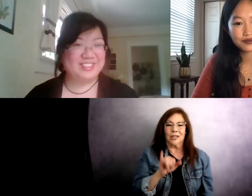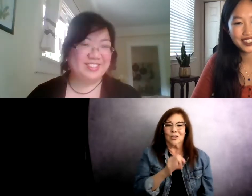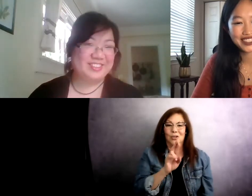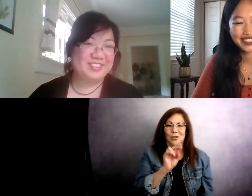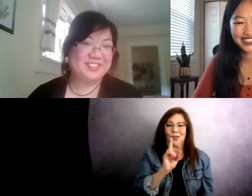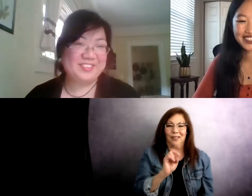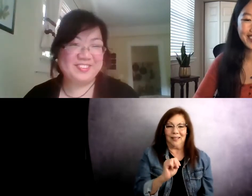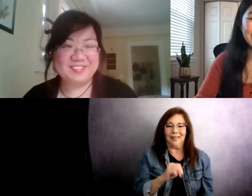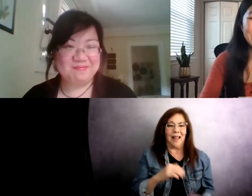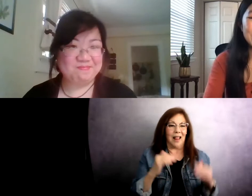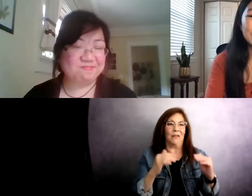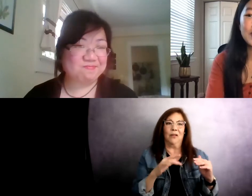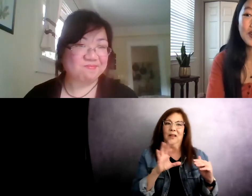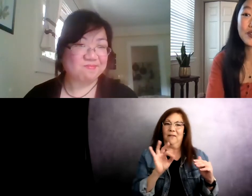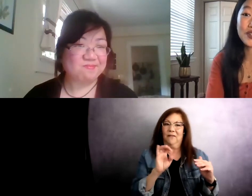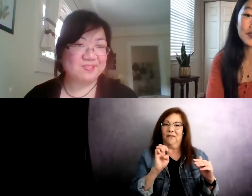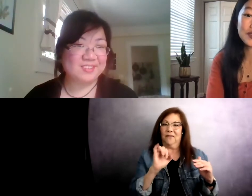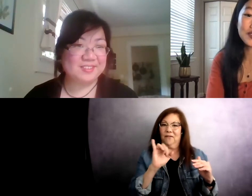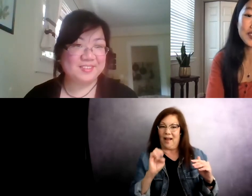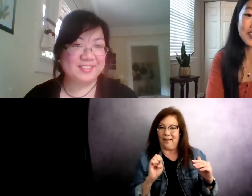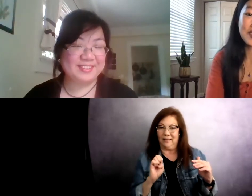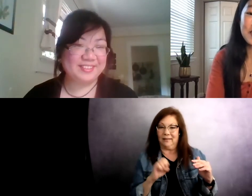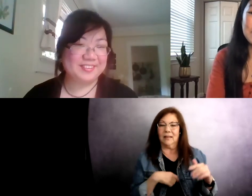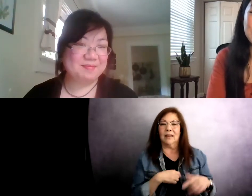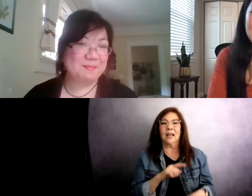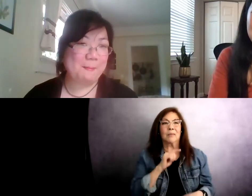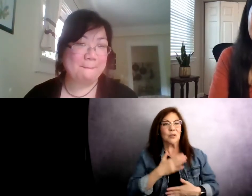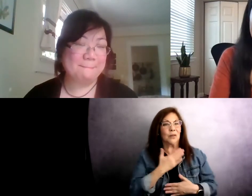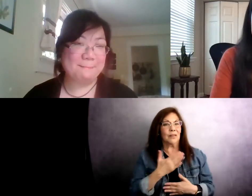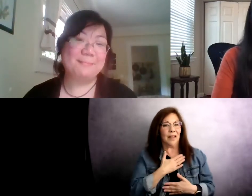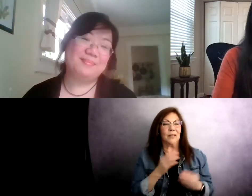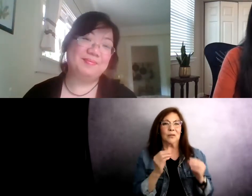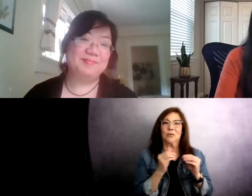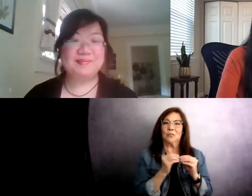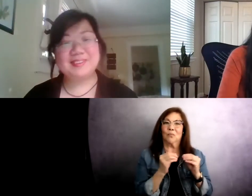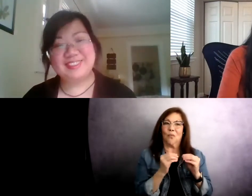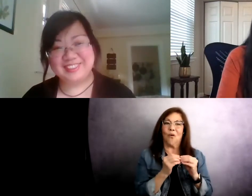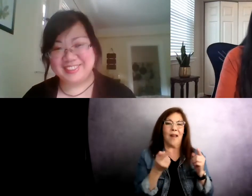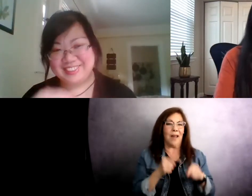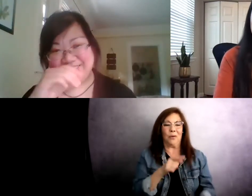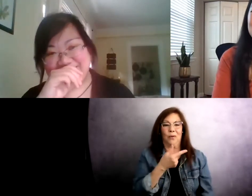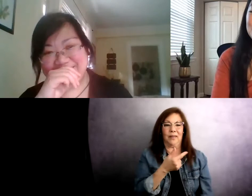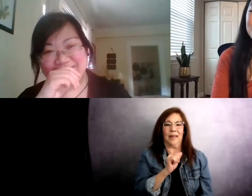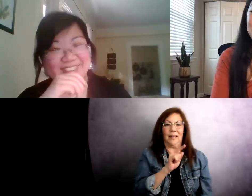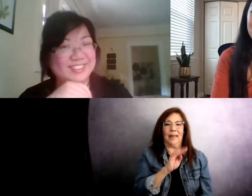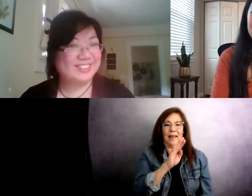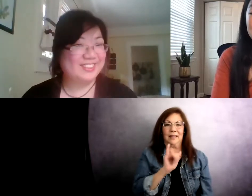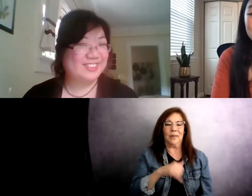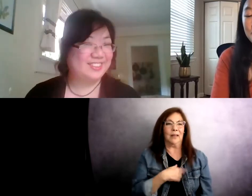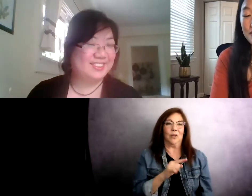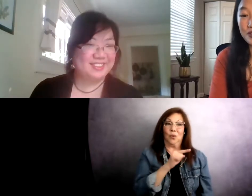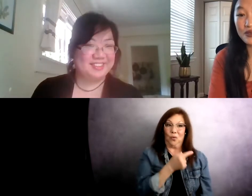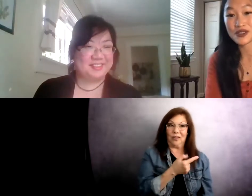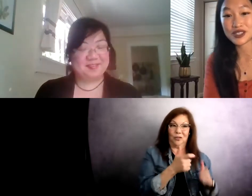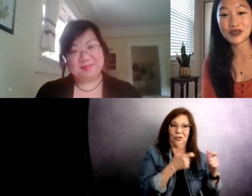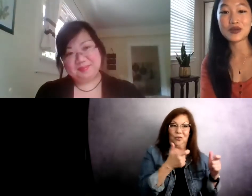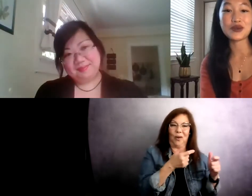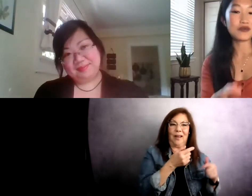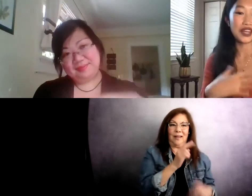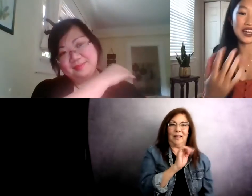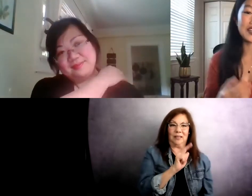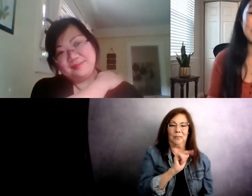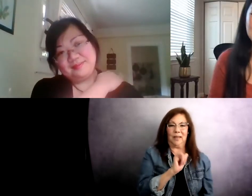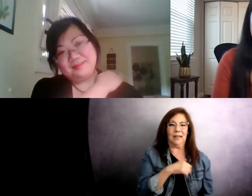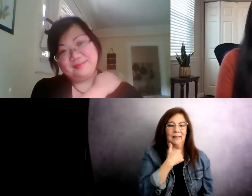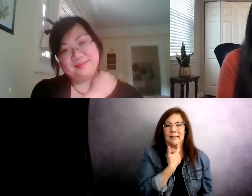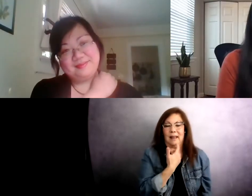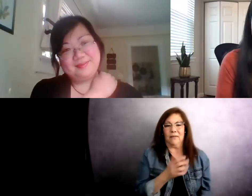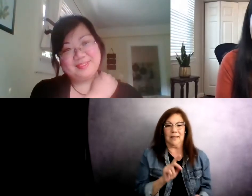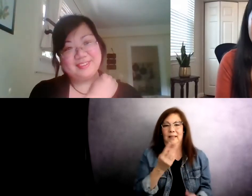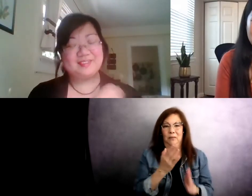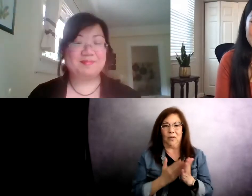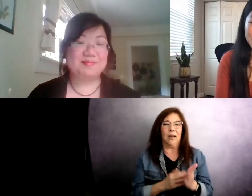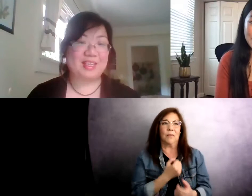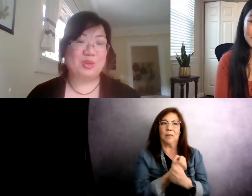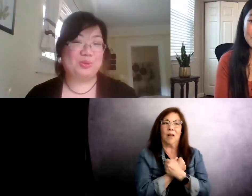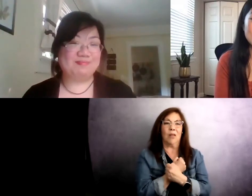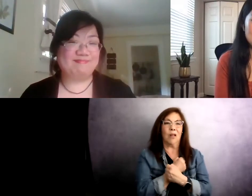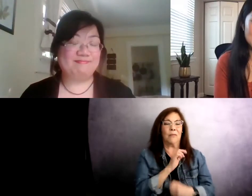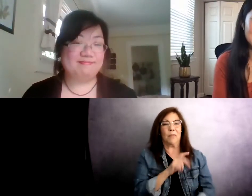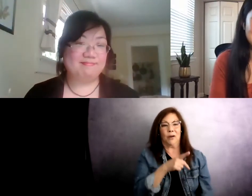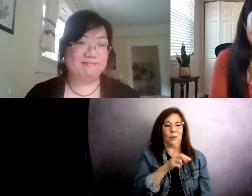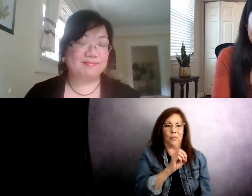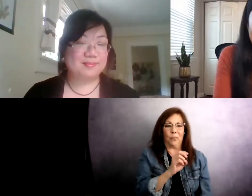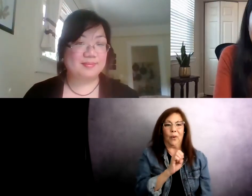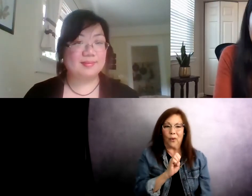One so glad to hear that there is more in